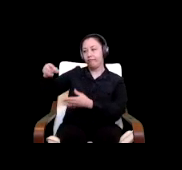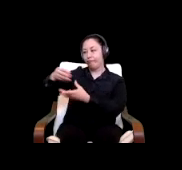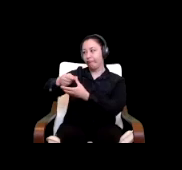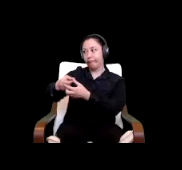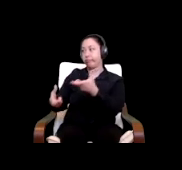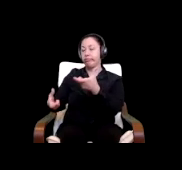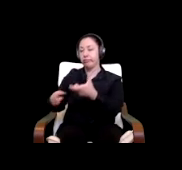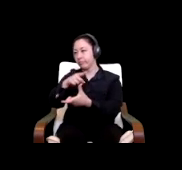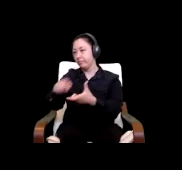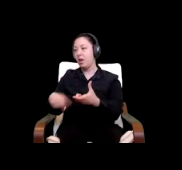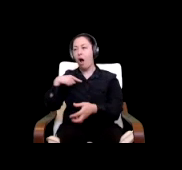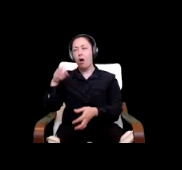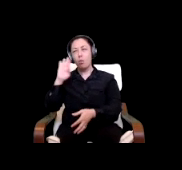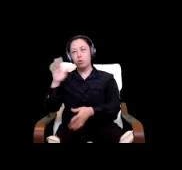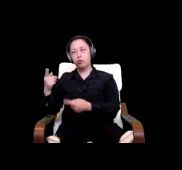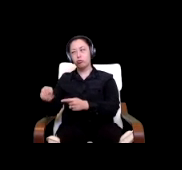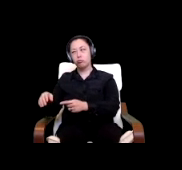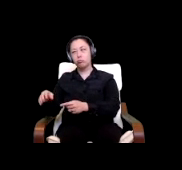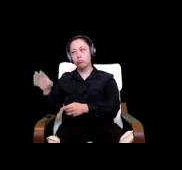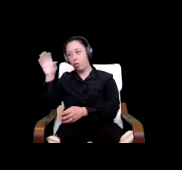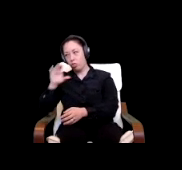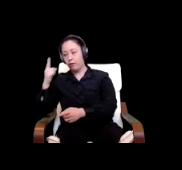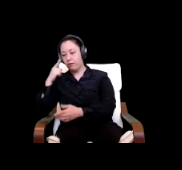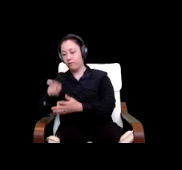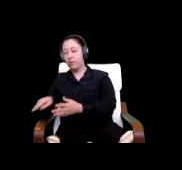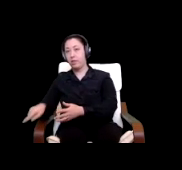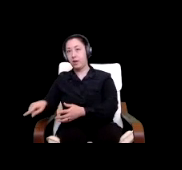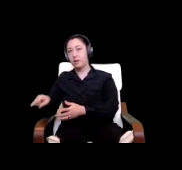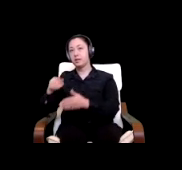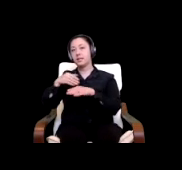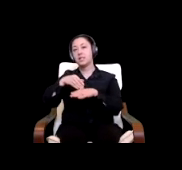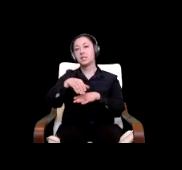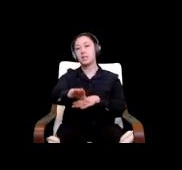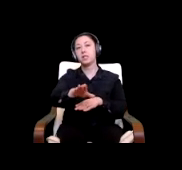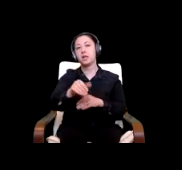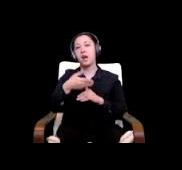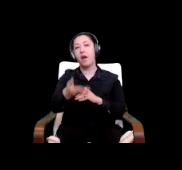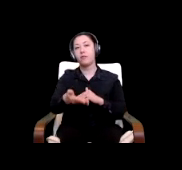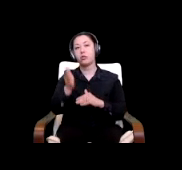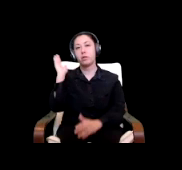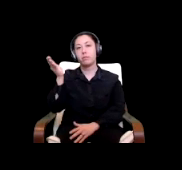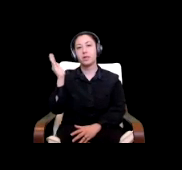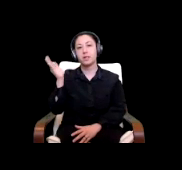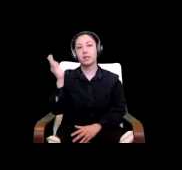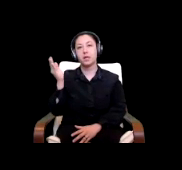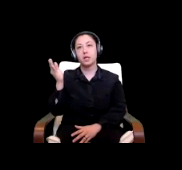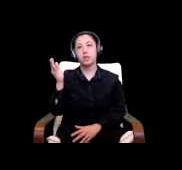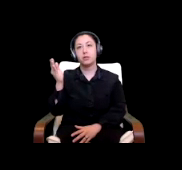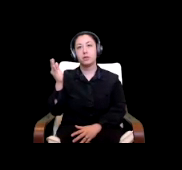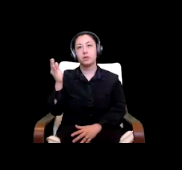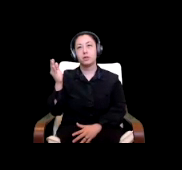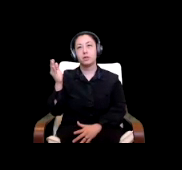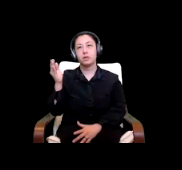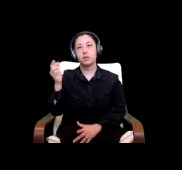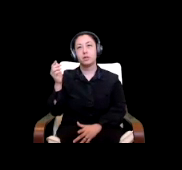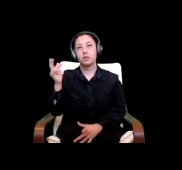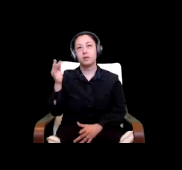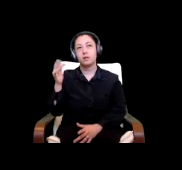can look at that and send it after the presentation. I know -- I am thinking of some of the articles